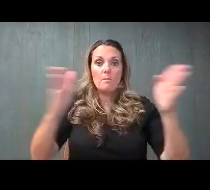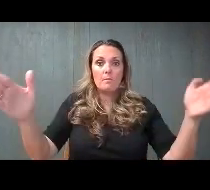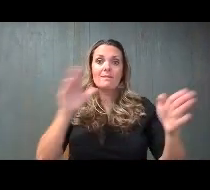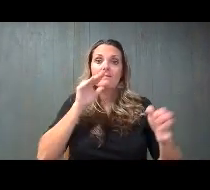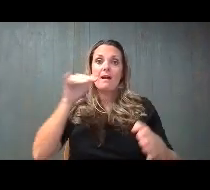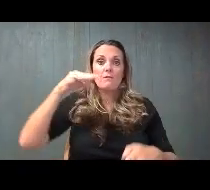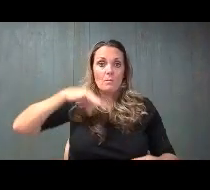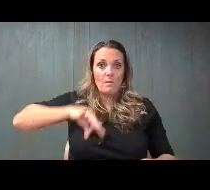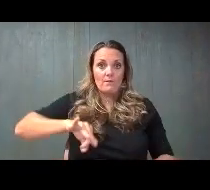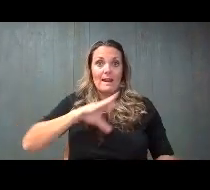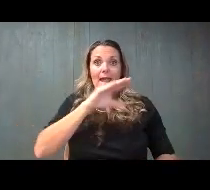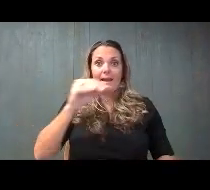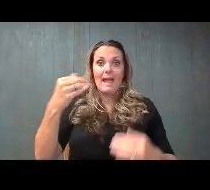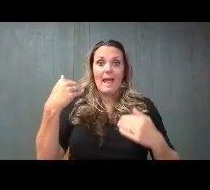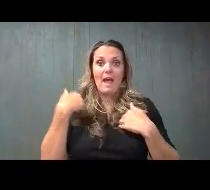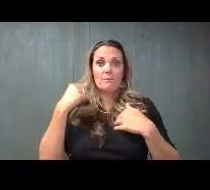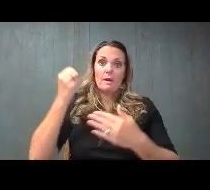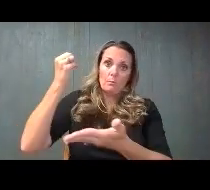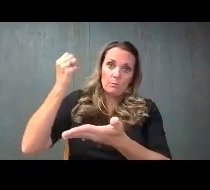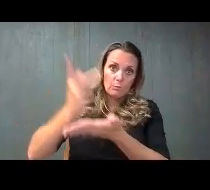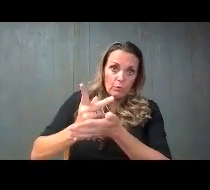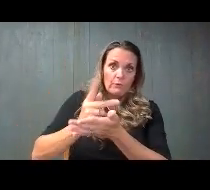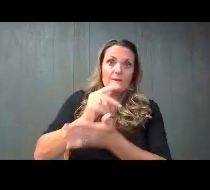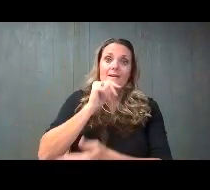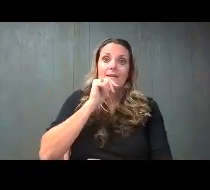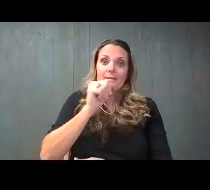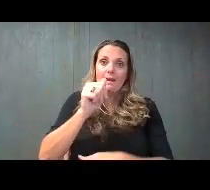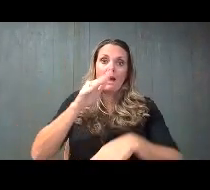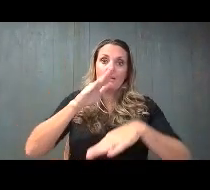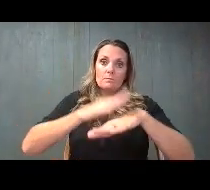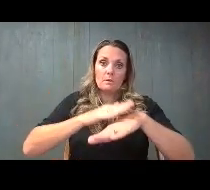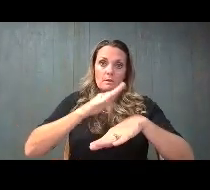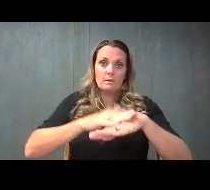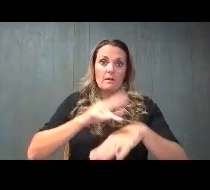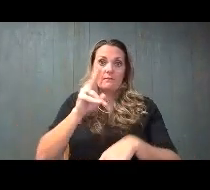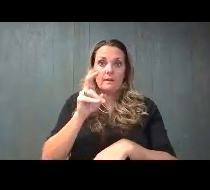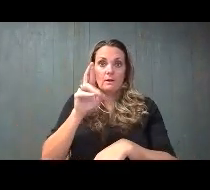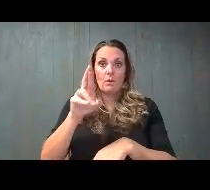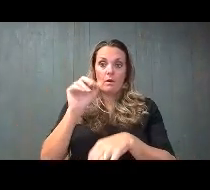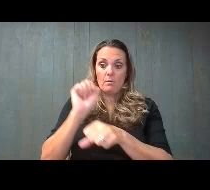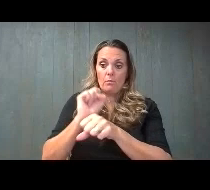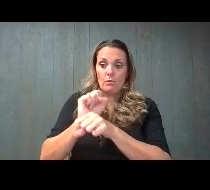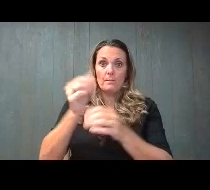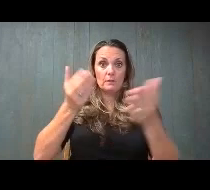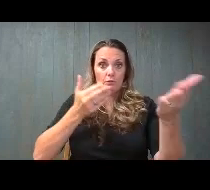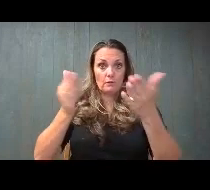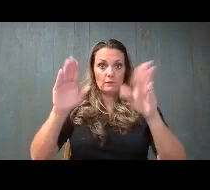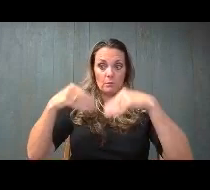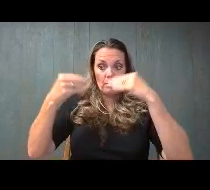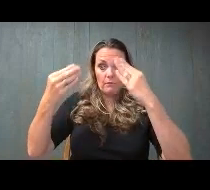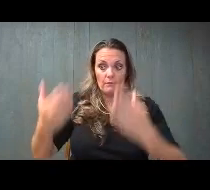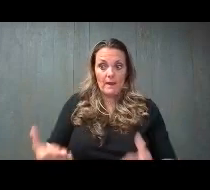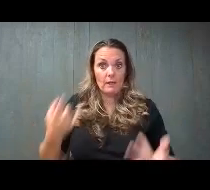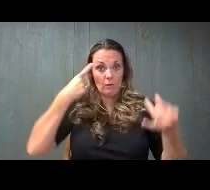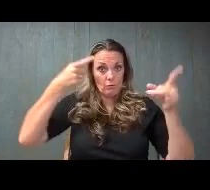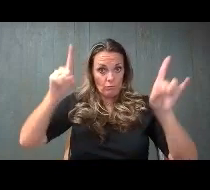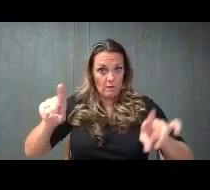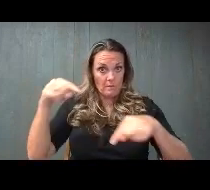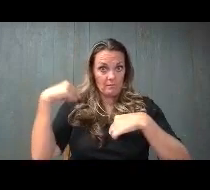and have been an approved non probationary VR Employment Service Provider agreement as of July 1st,